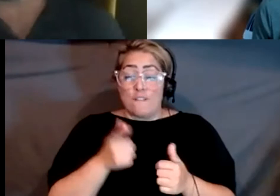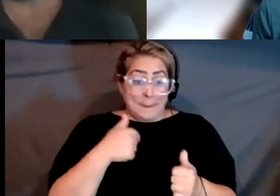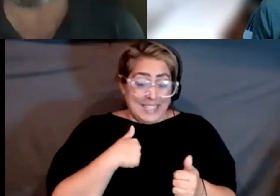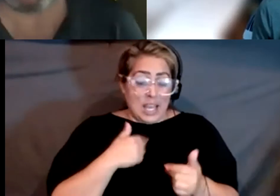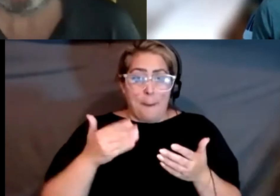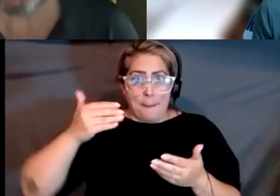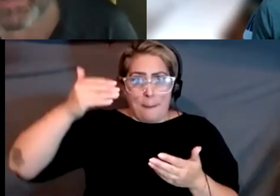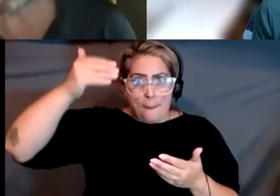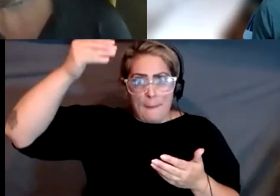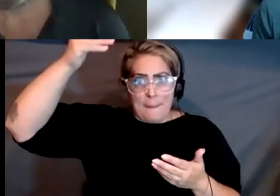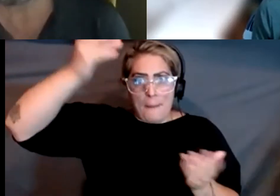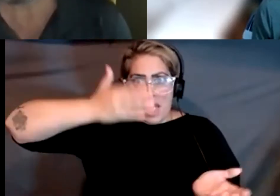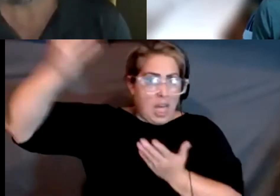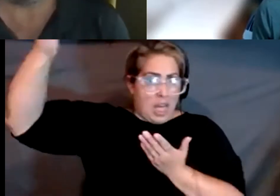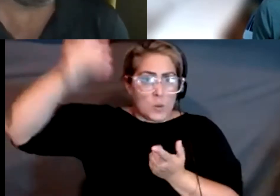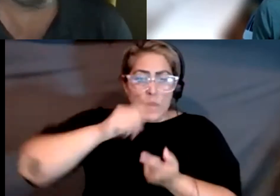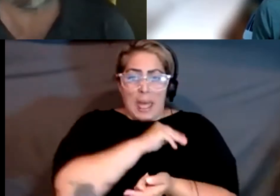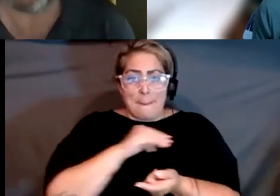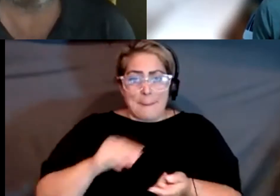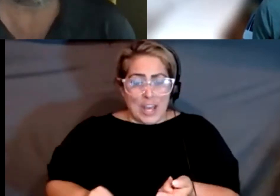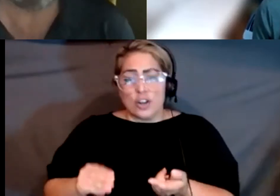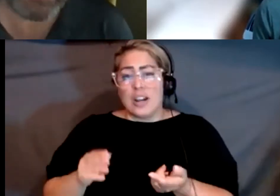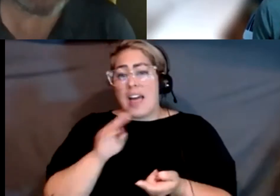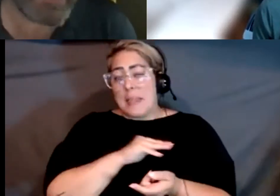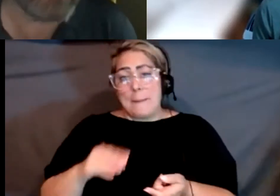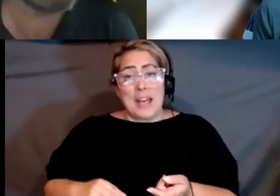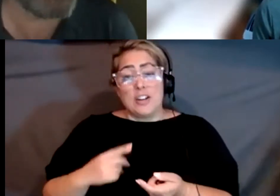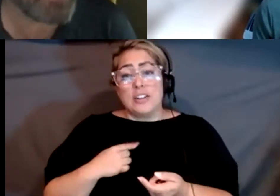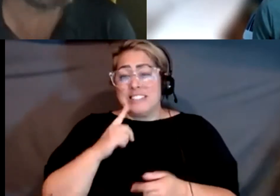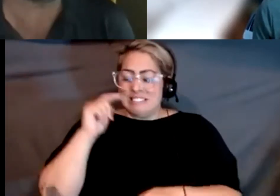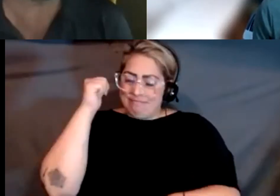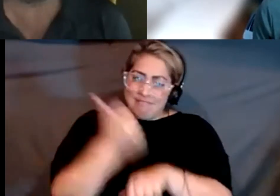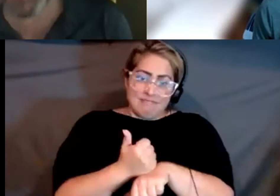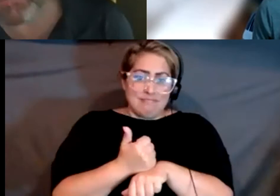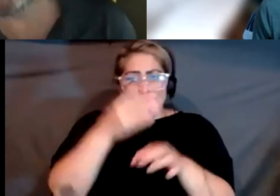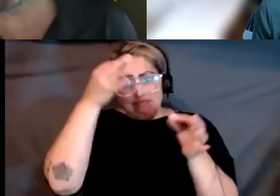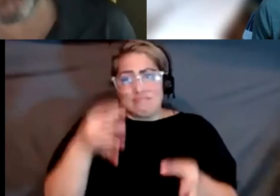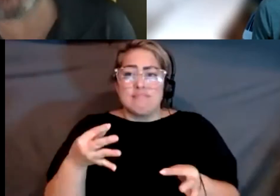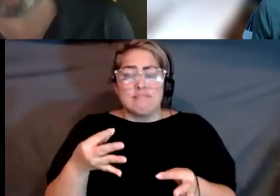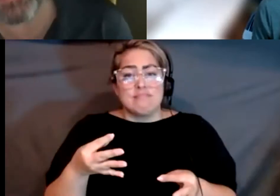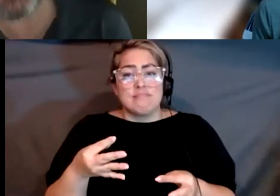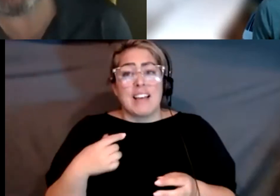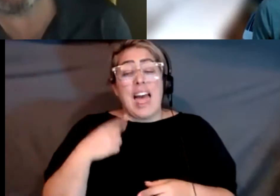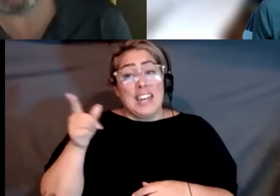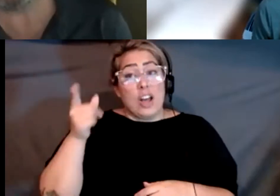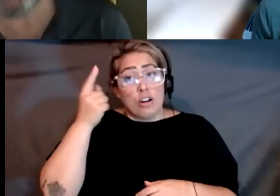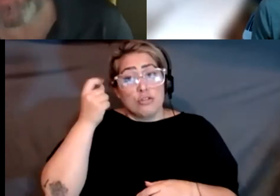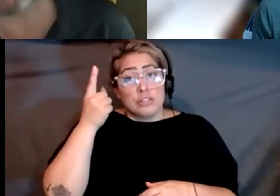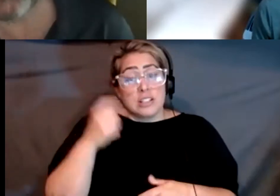is very set that he understands these unintended consequences.